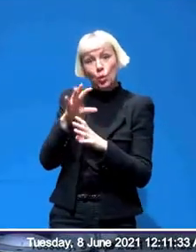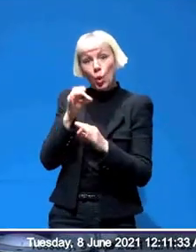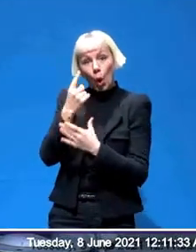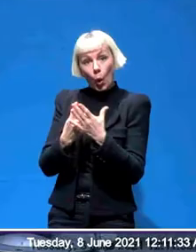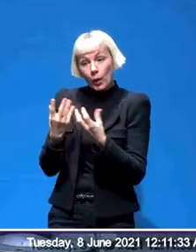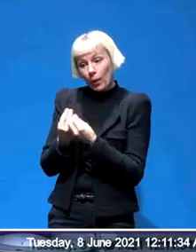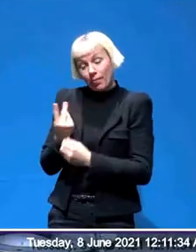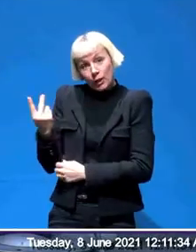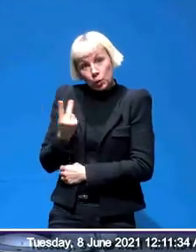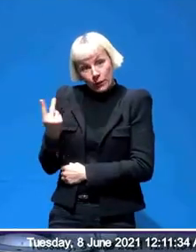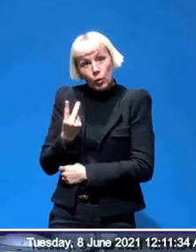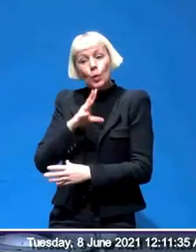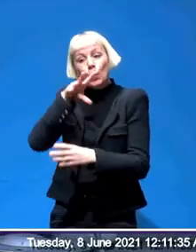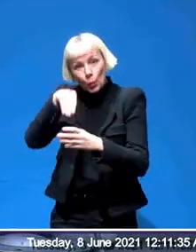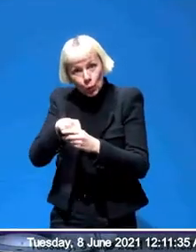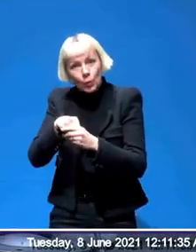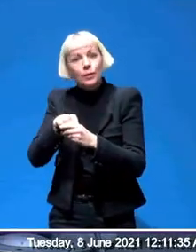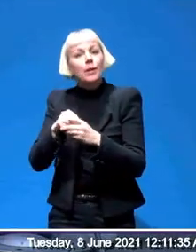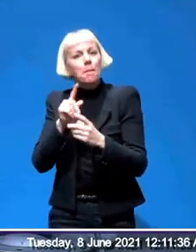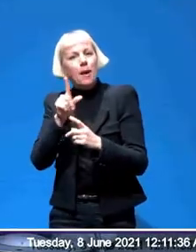He's got the exercise physiologist, on the Friday after he